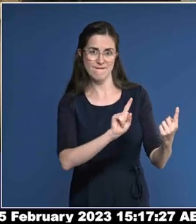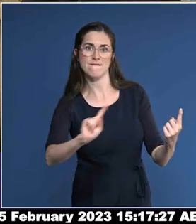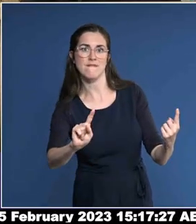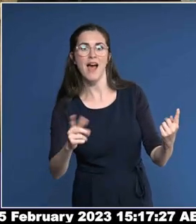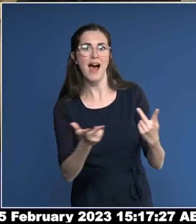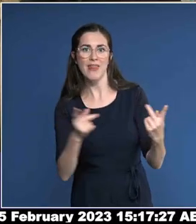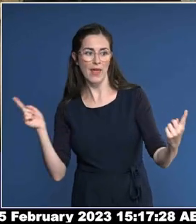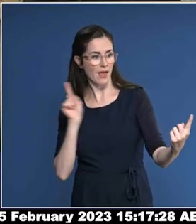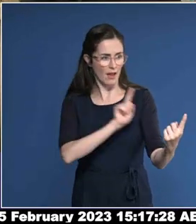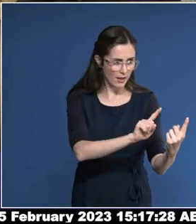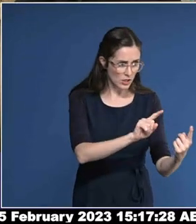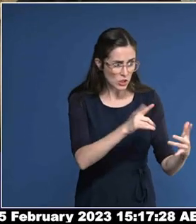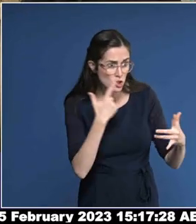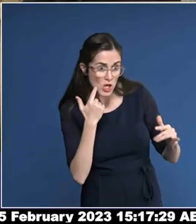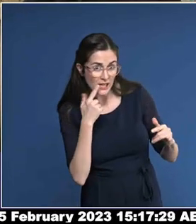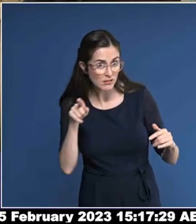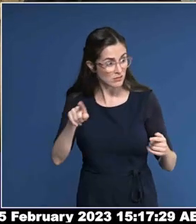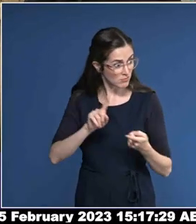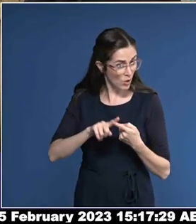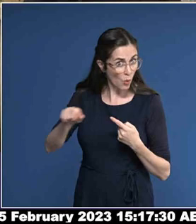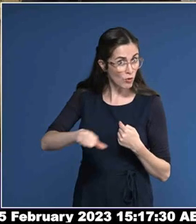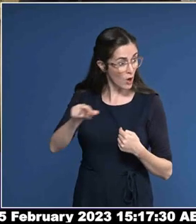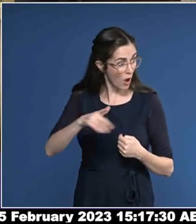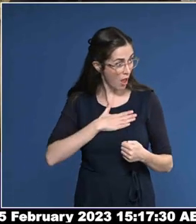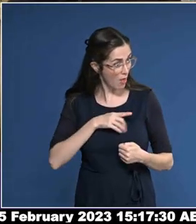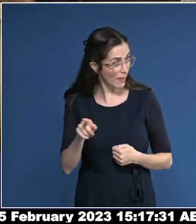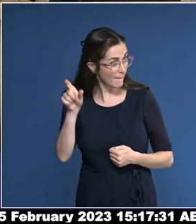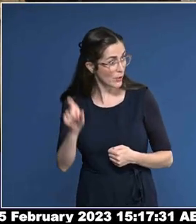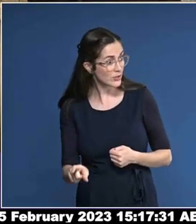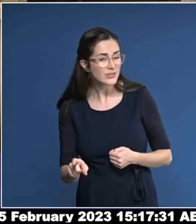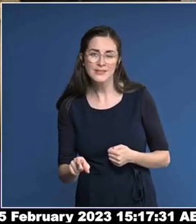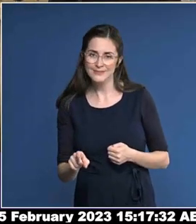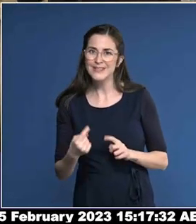Because we have learned through previous experiences that it's - not personally, but